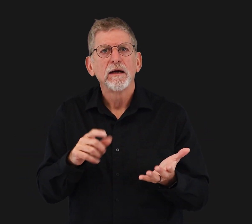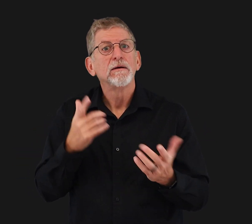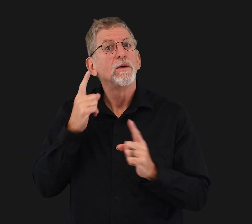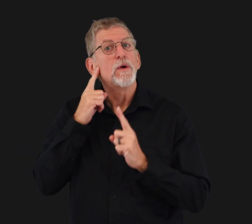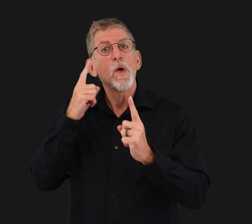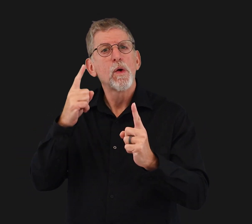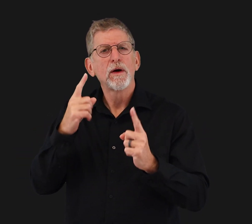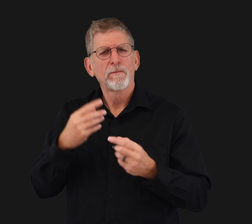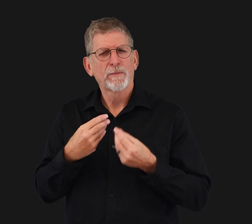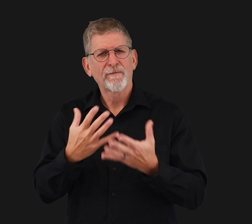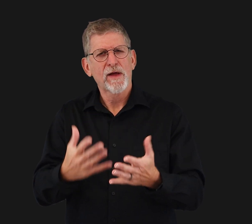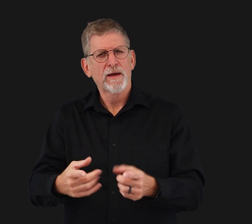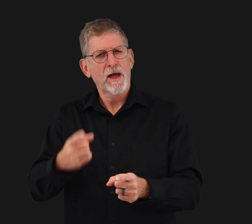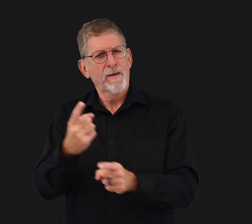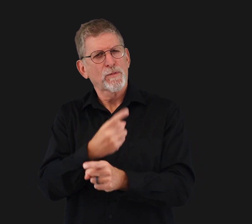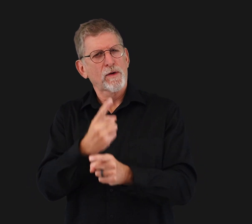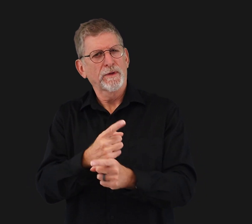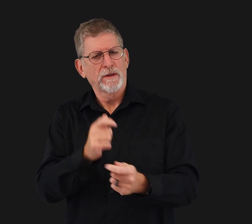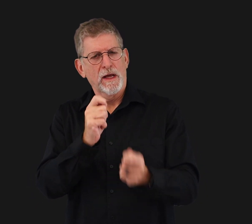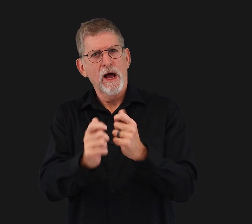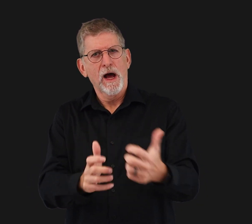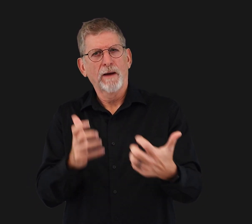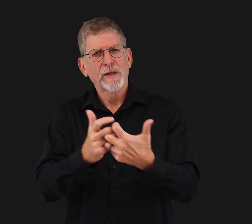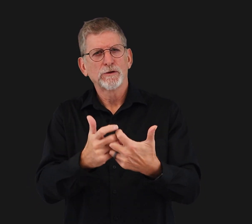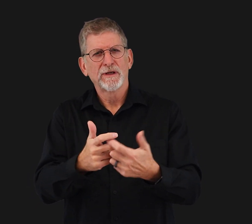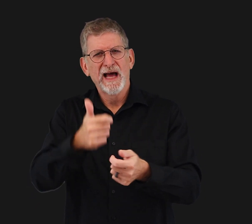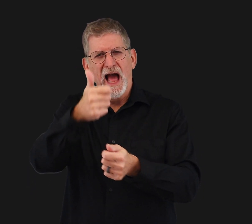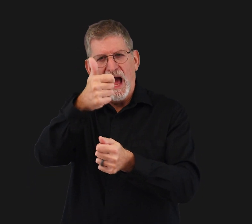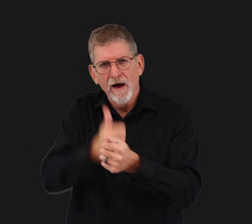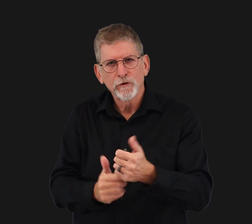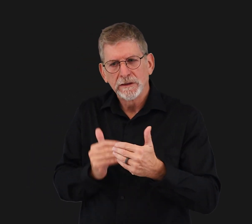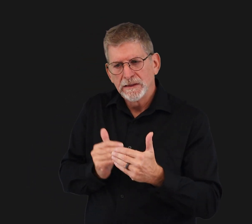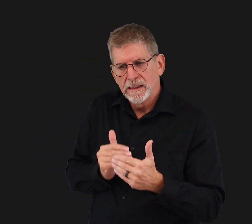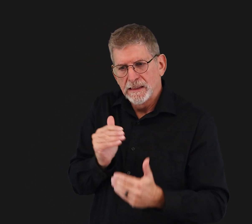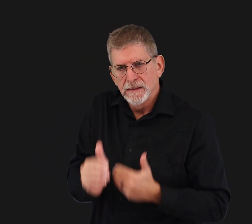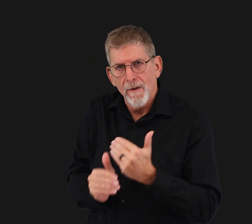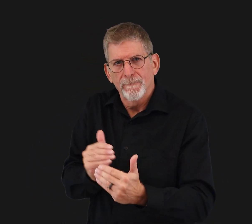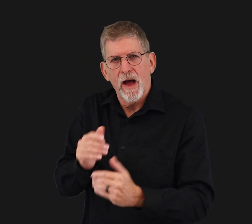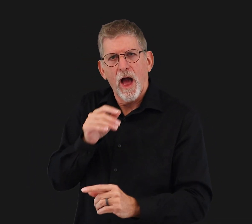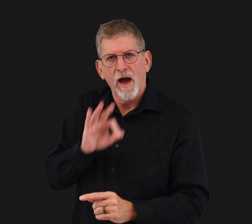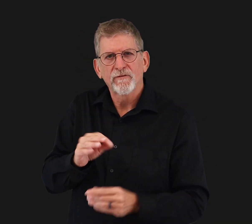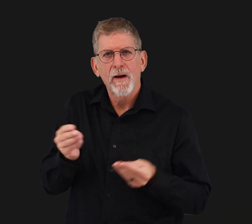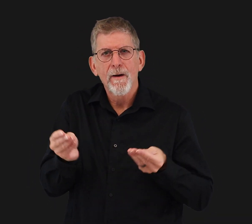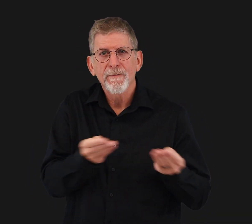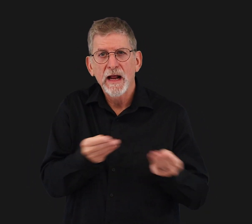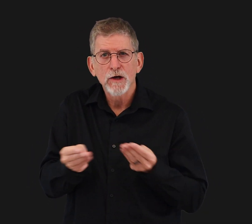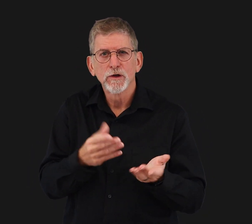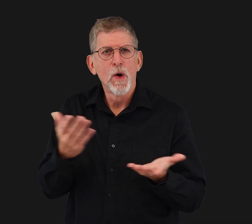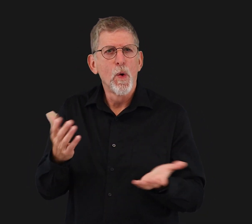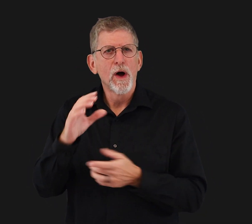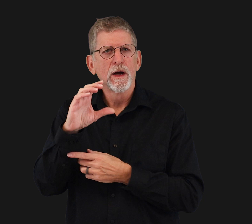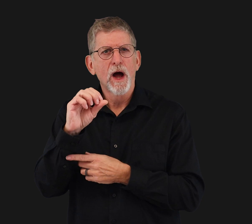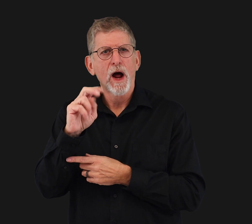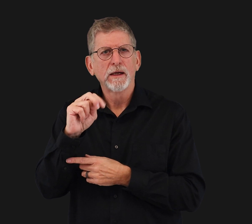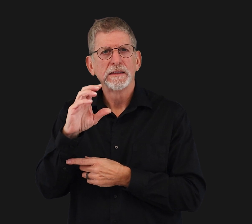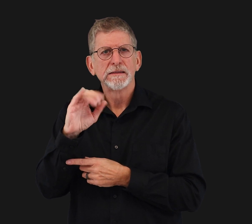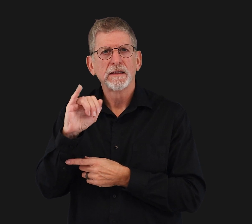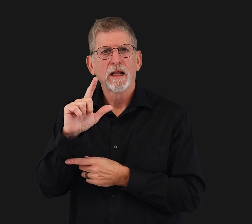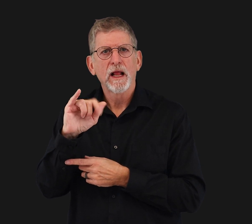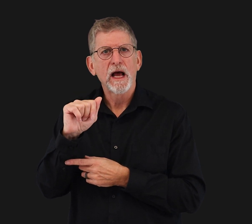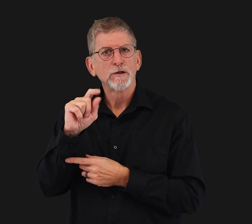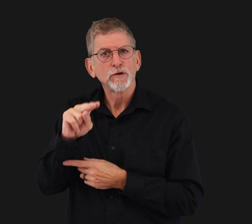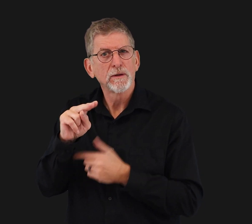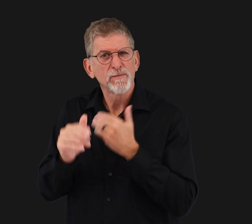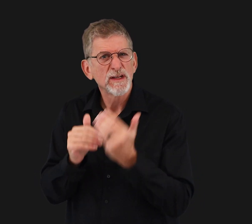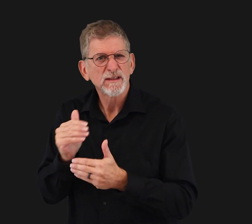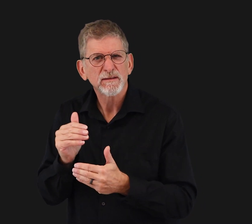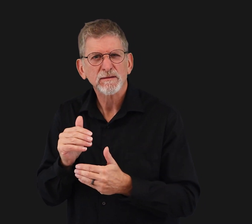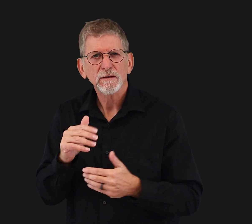with the aim of providing appropriate accommodations at every step of the Mediation or Conciliation process,